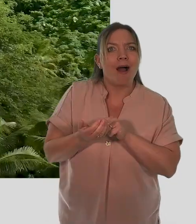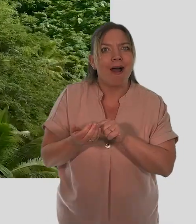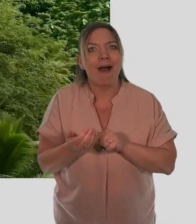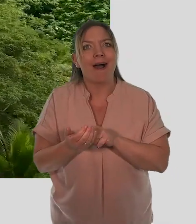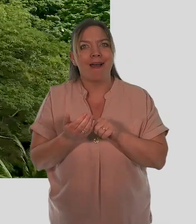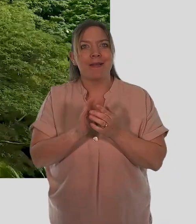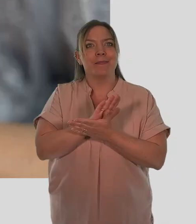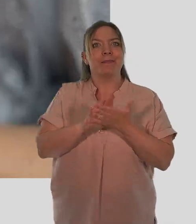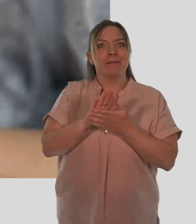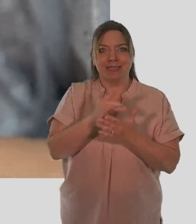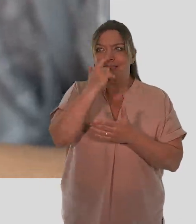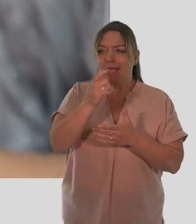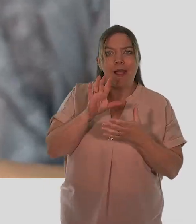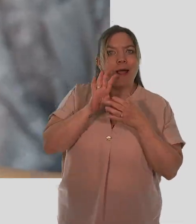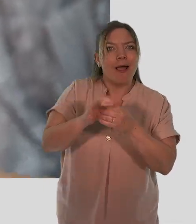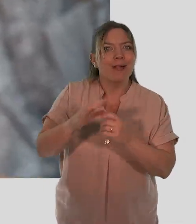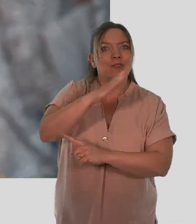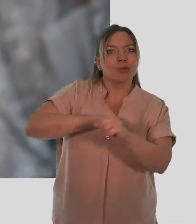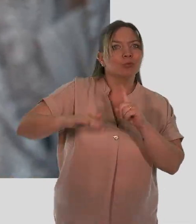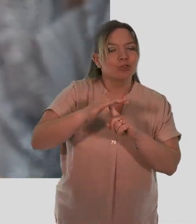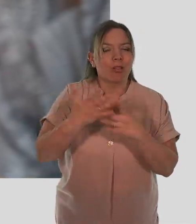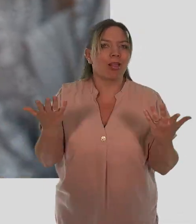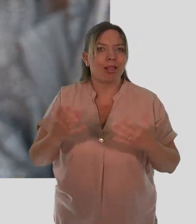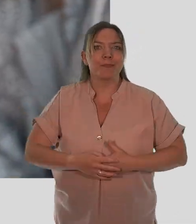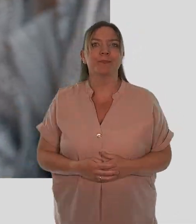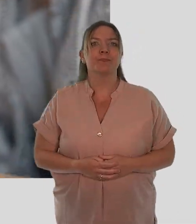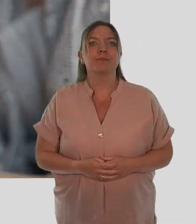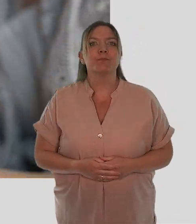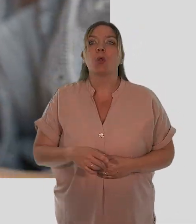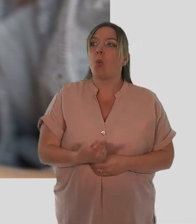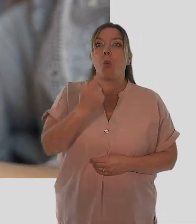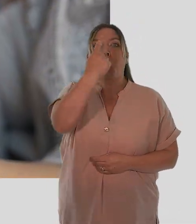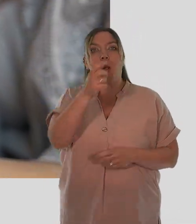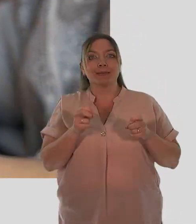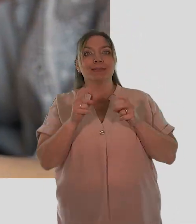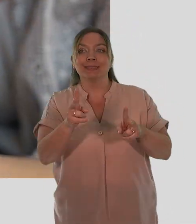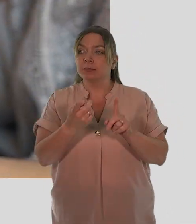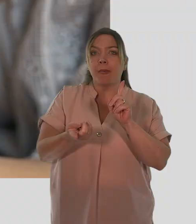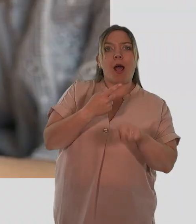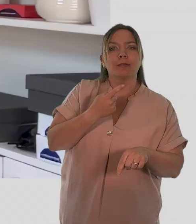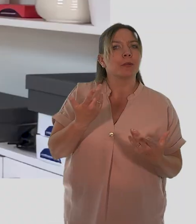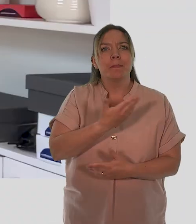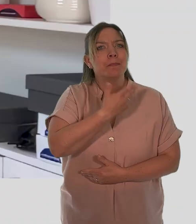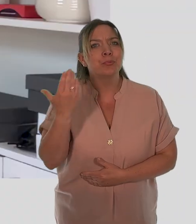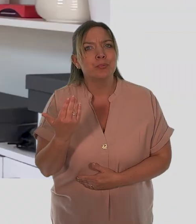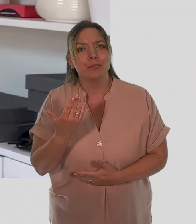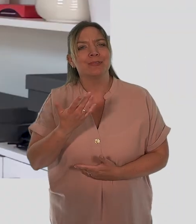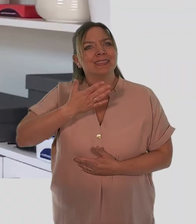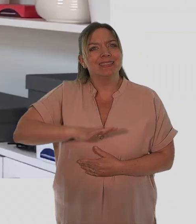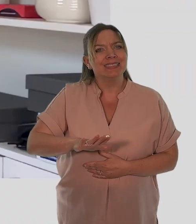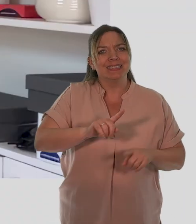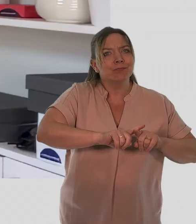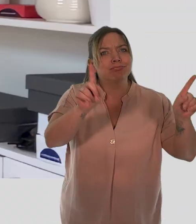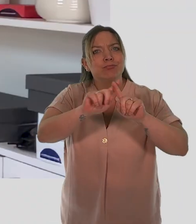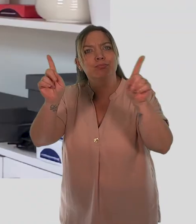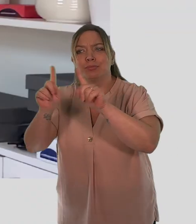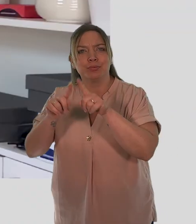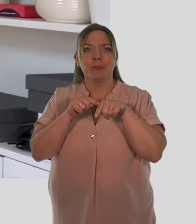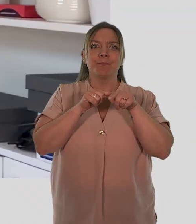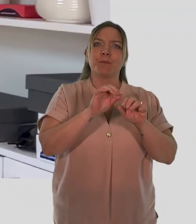for the relevant health innovations and their translation into dementia care. However, this represents a promising area for capacity building